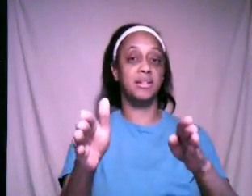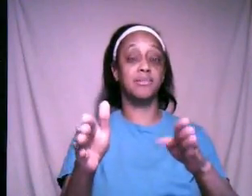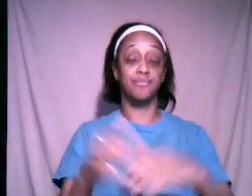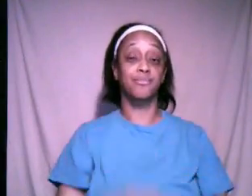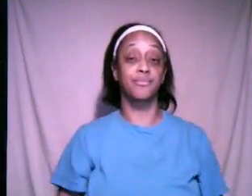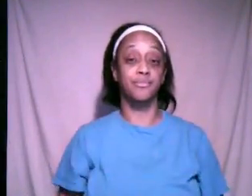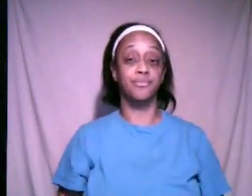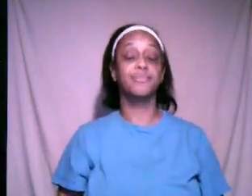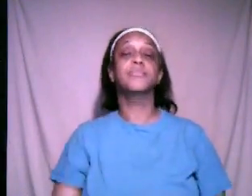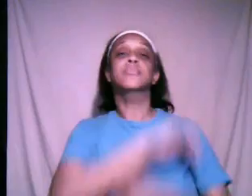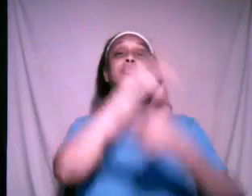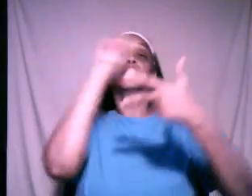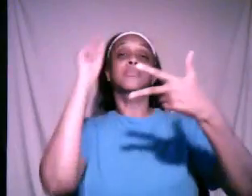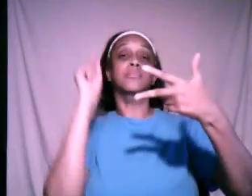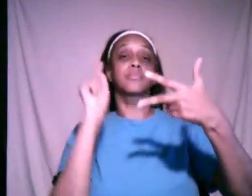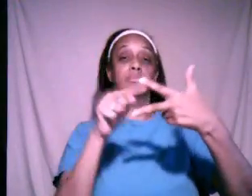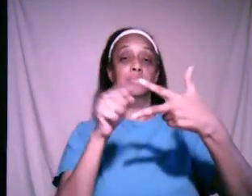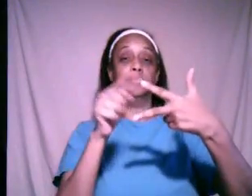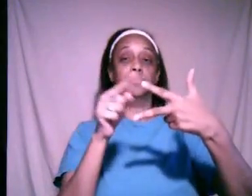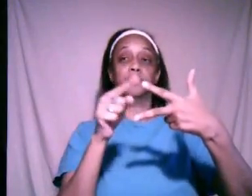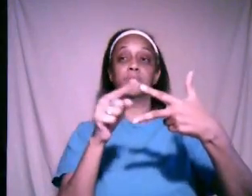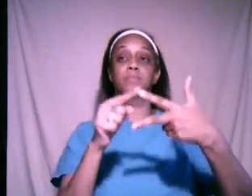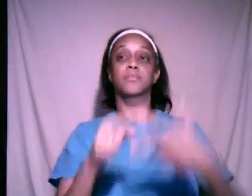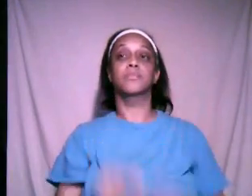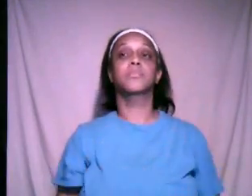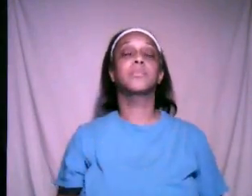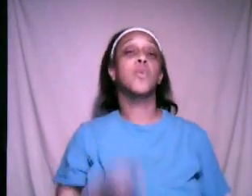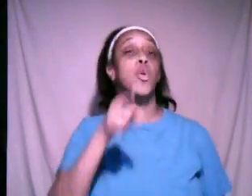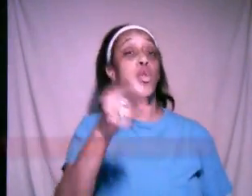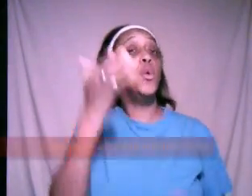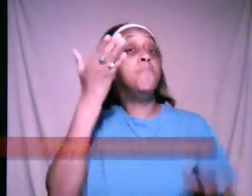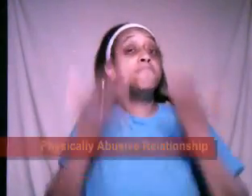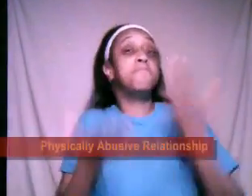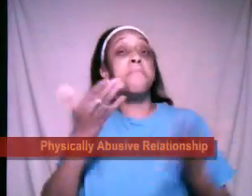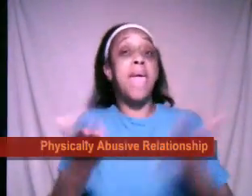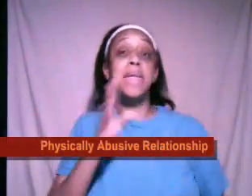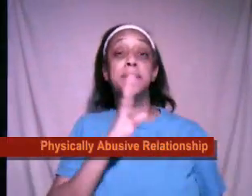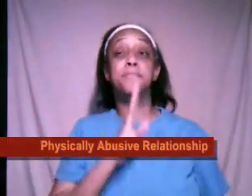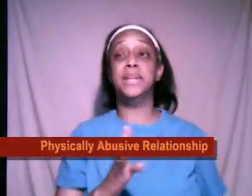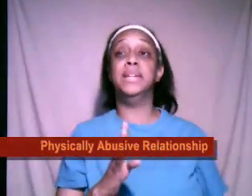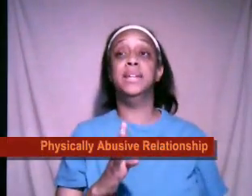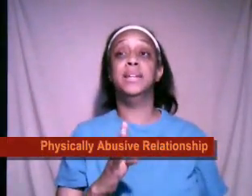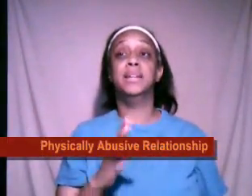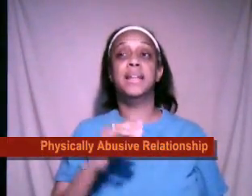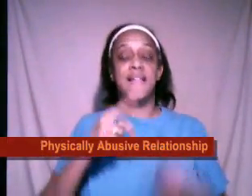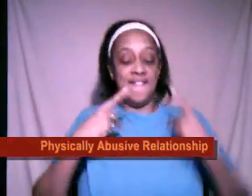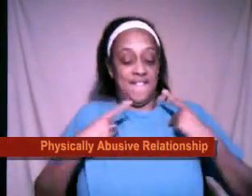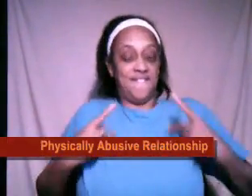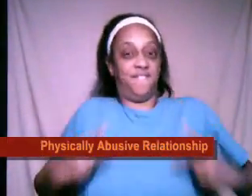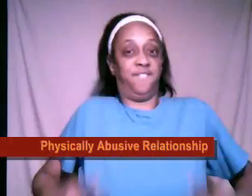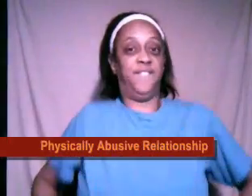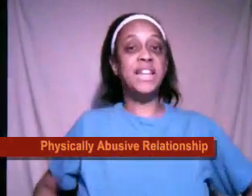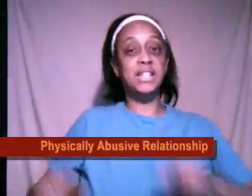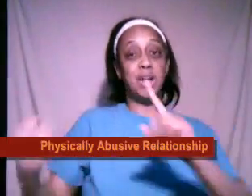2. You may be in a physically